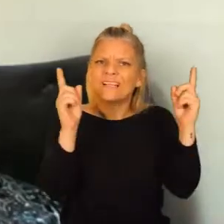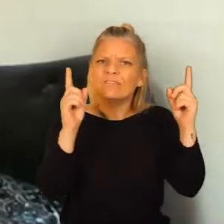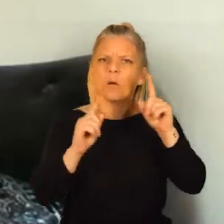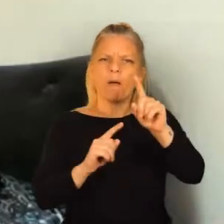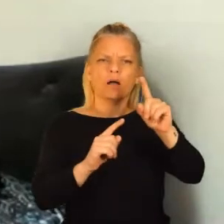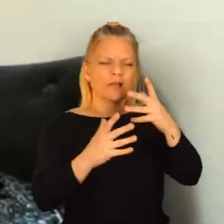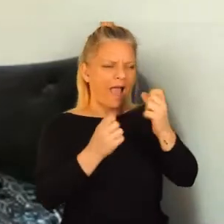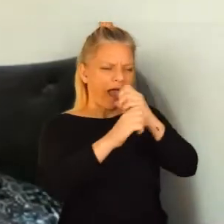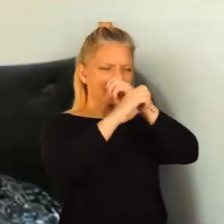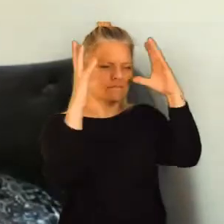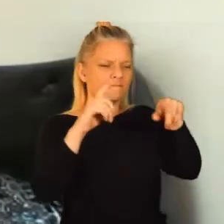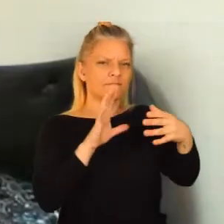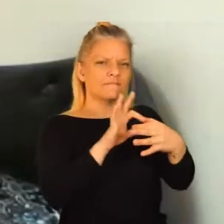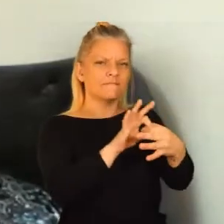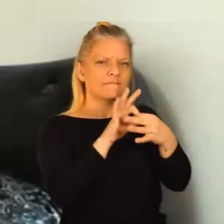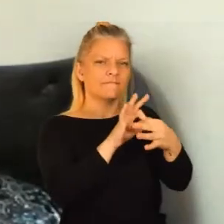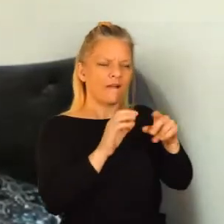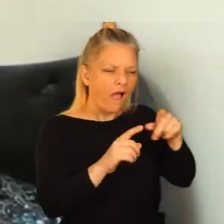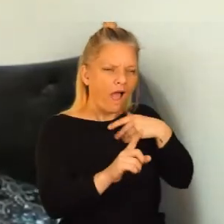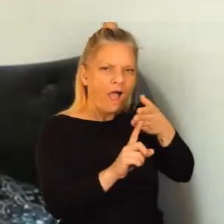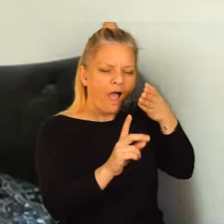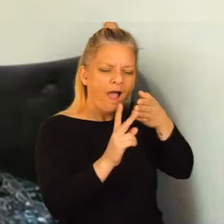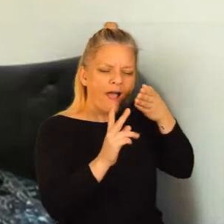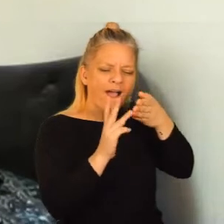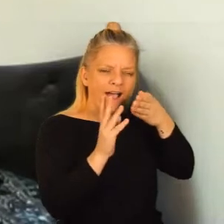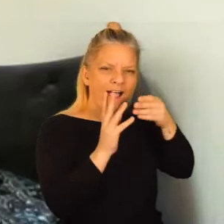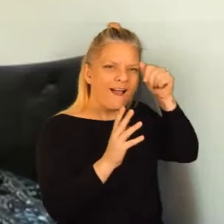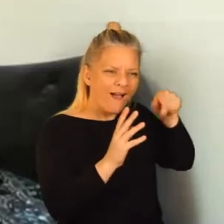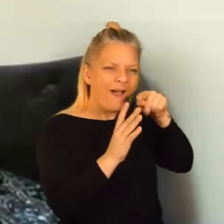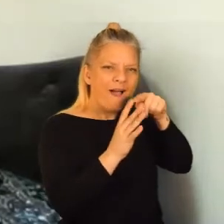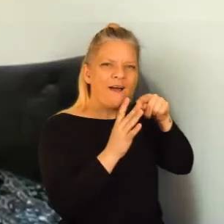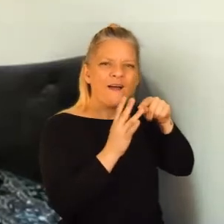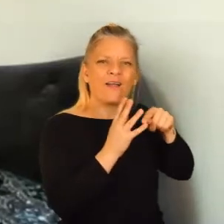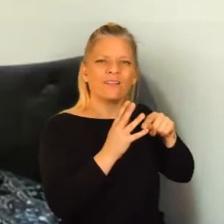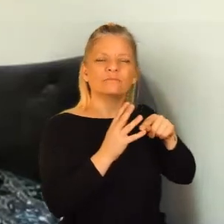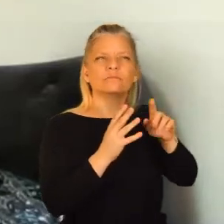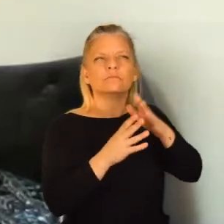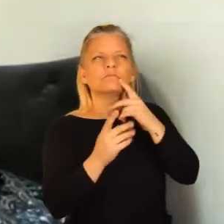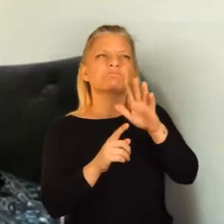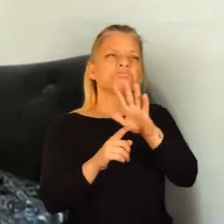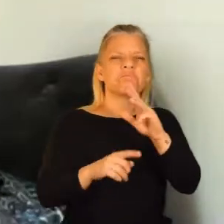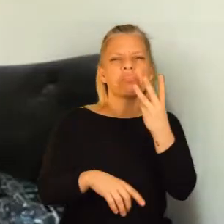was completely overwhelmed and figured that I wouldn't survive if I kept going through this